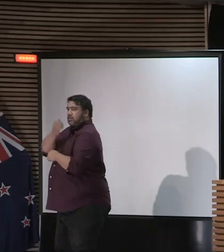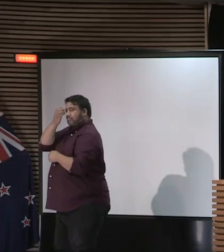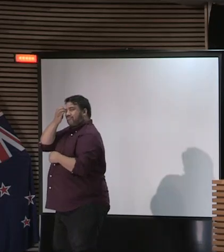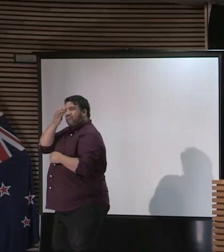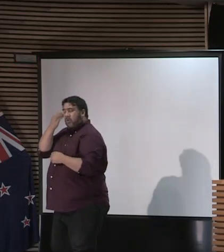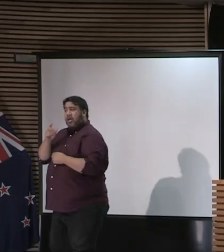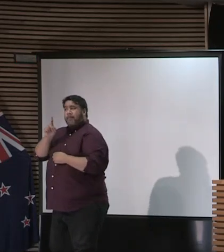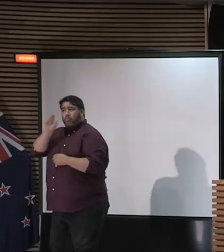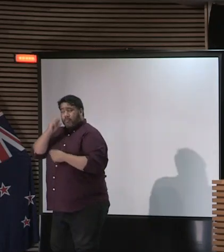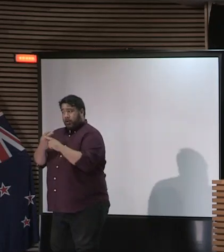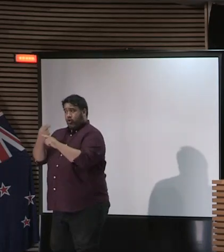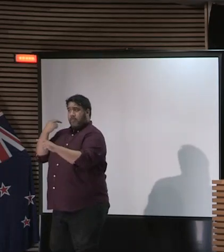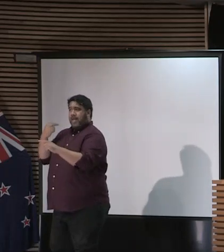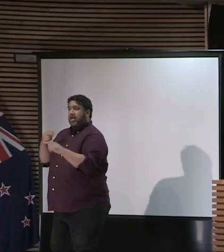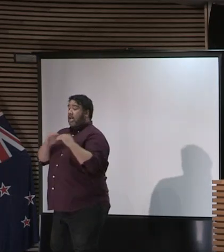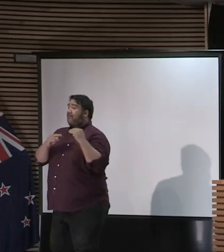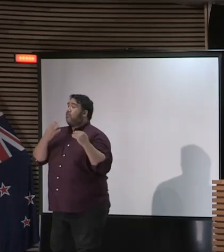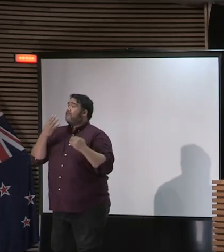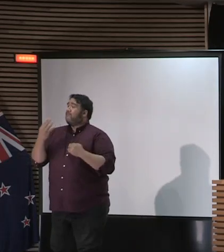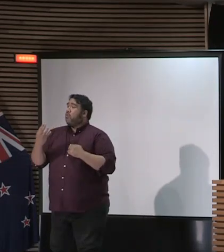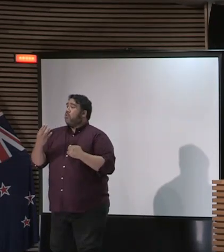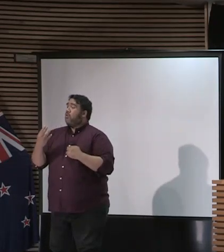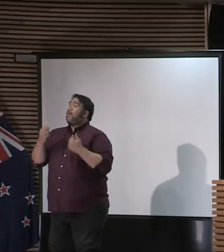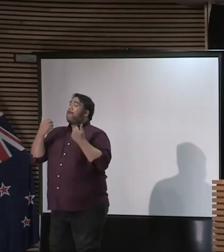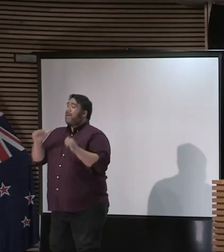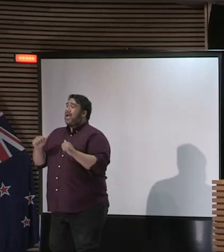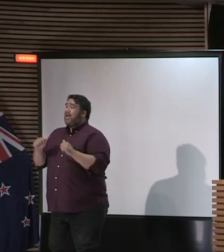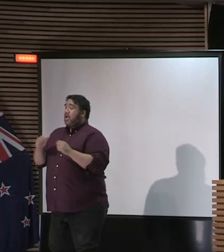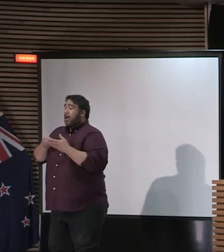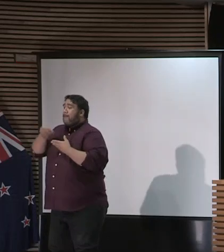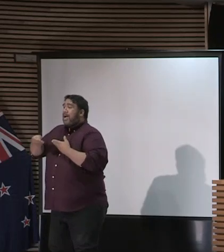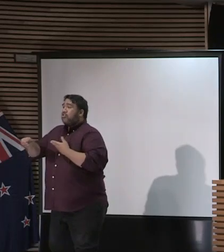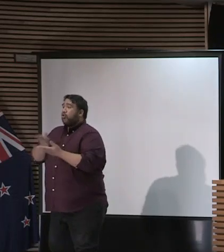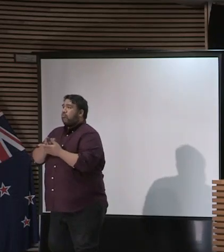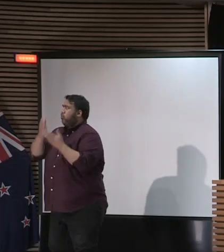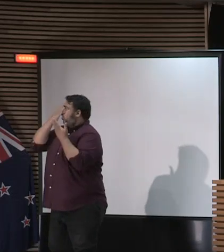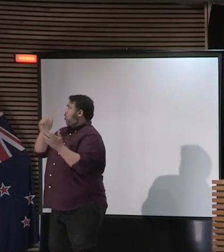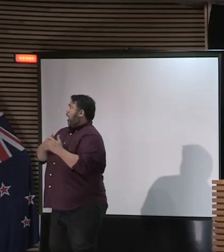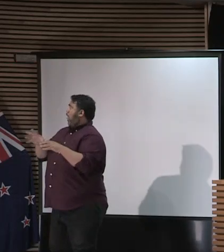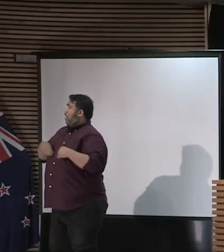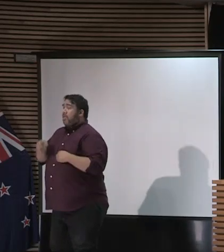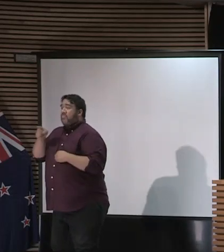vaccine. We are not done. But you can see that we have managed successfully under